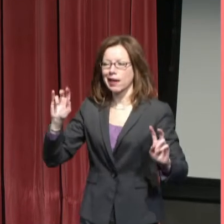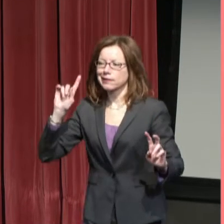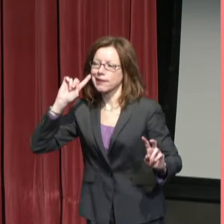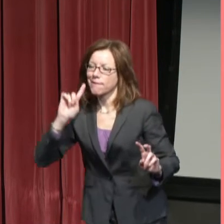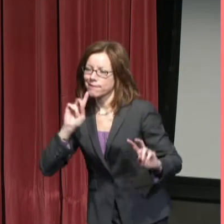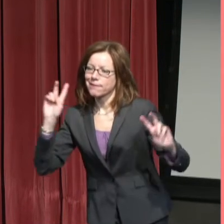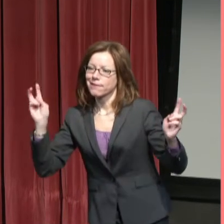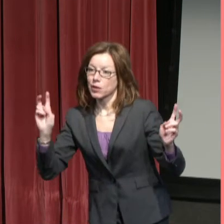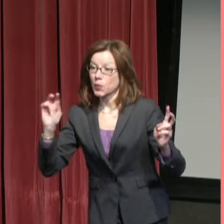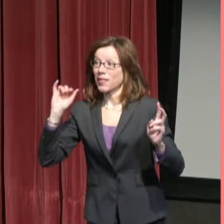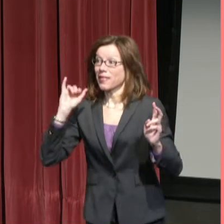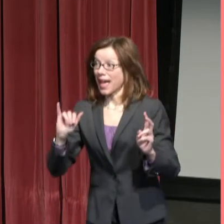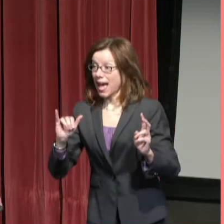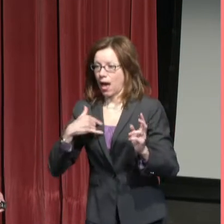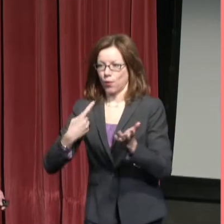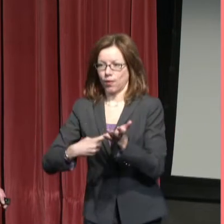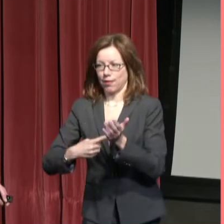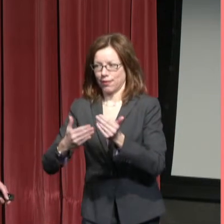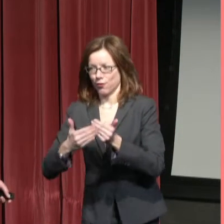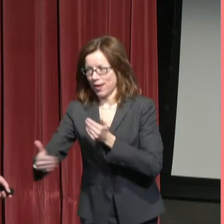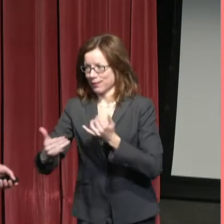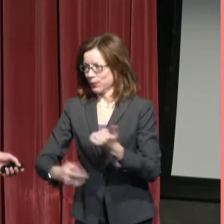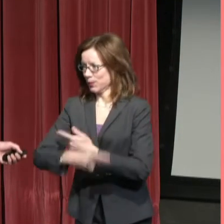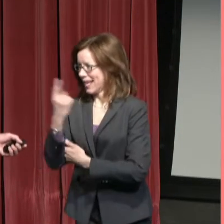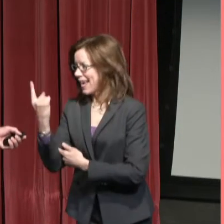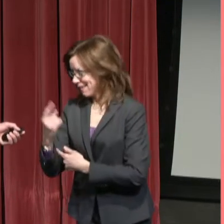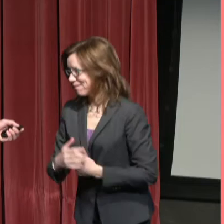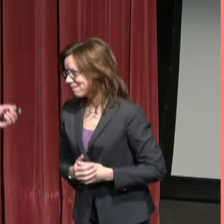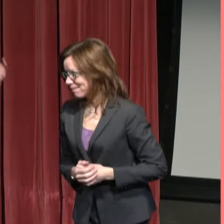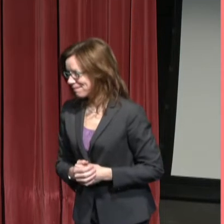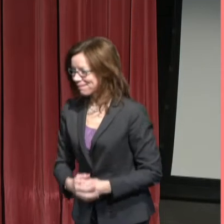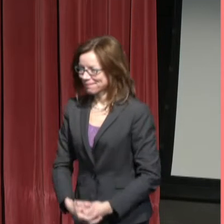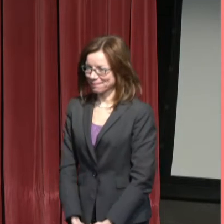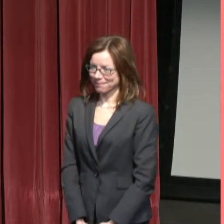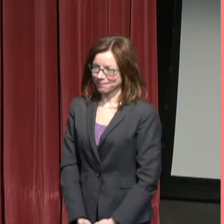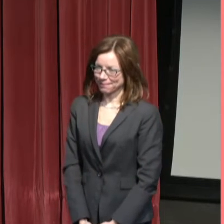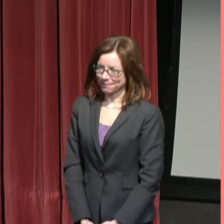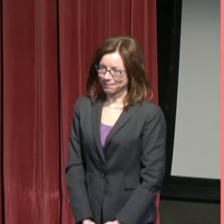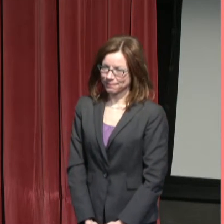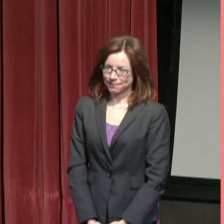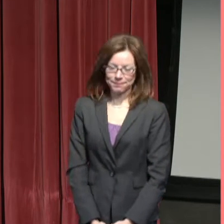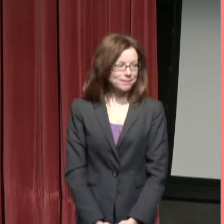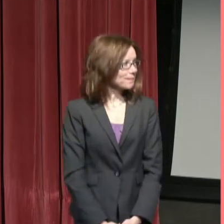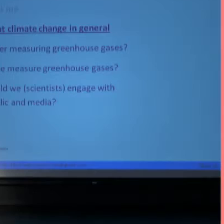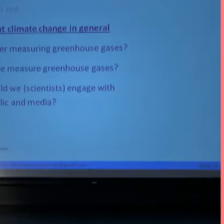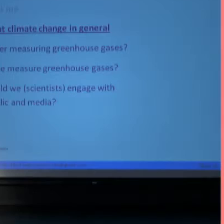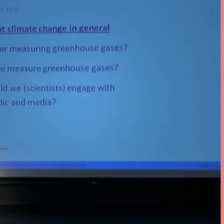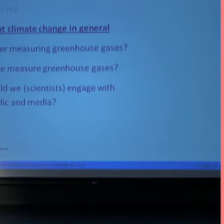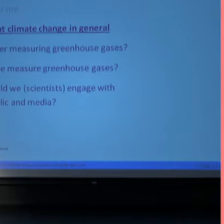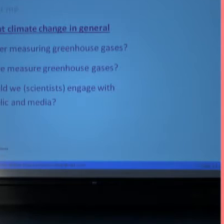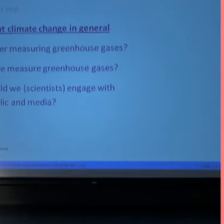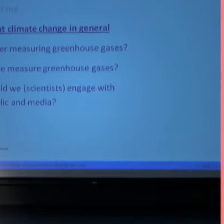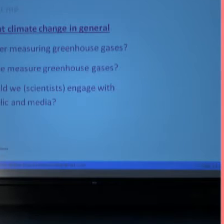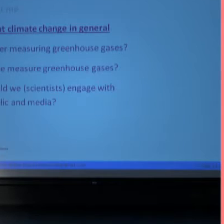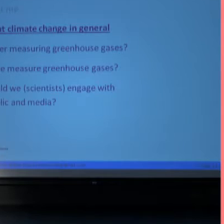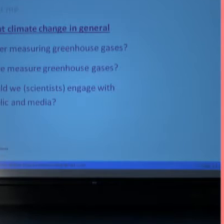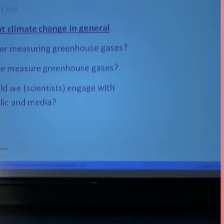of today's lecture talking about. So first a little bit about climate change in general.